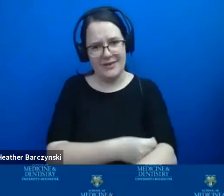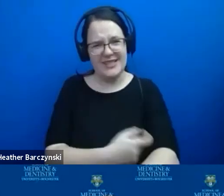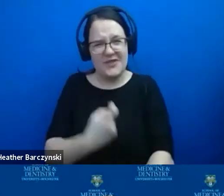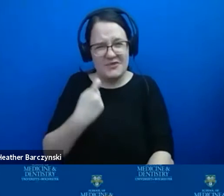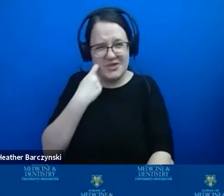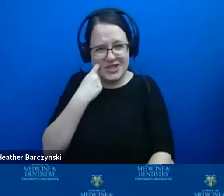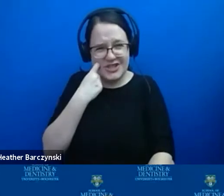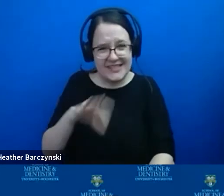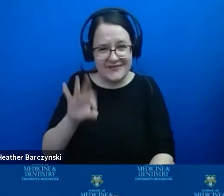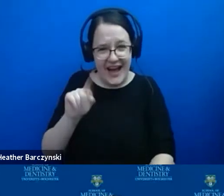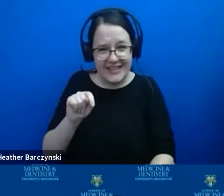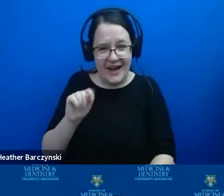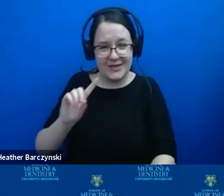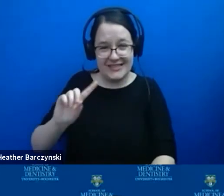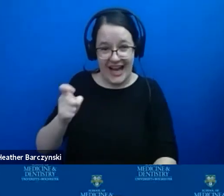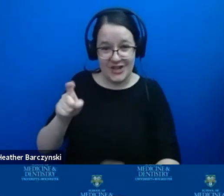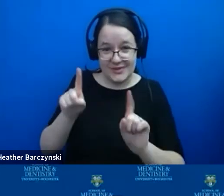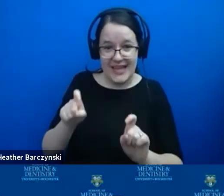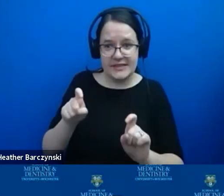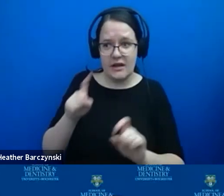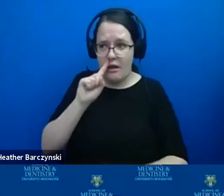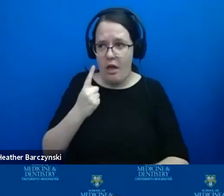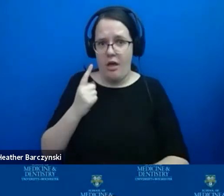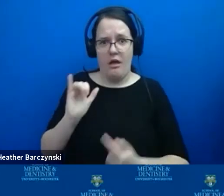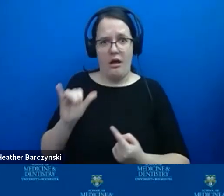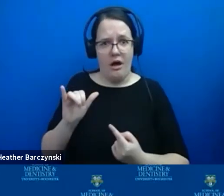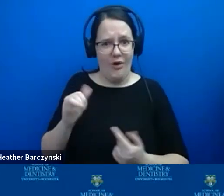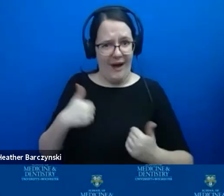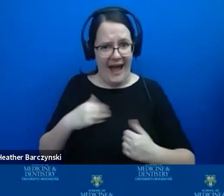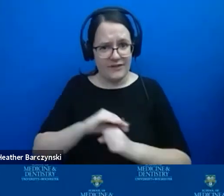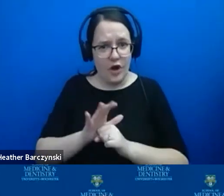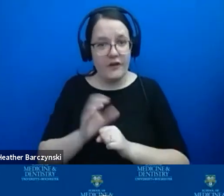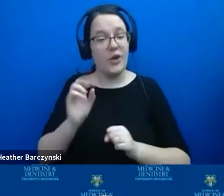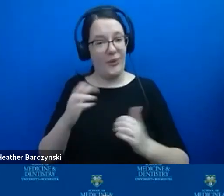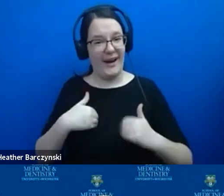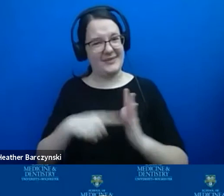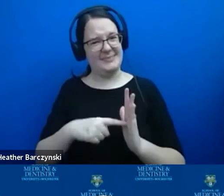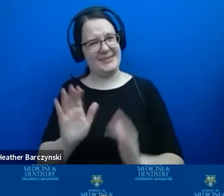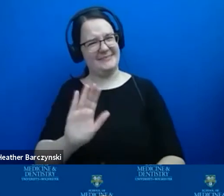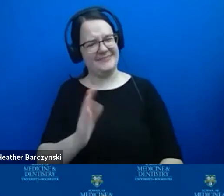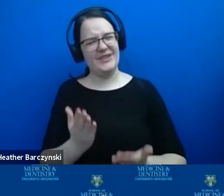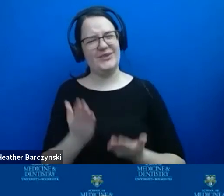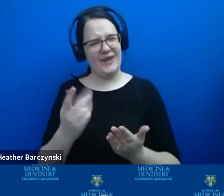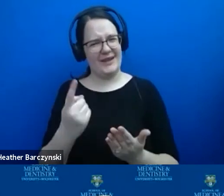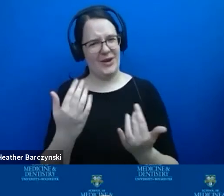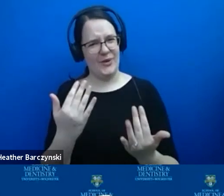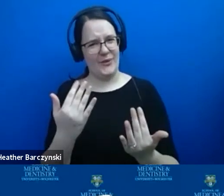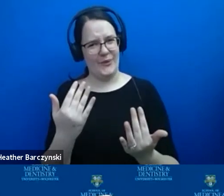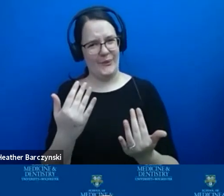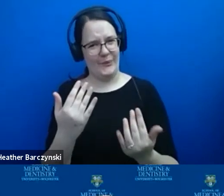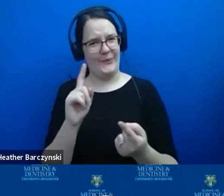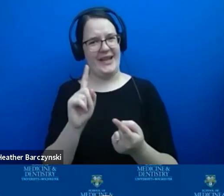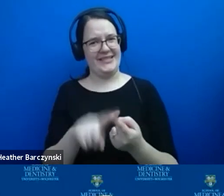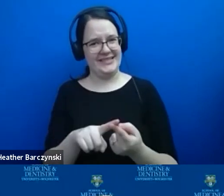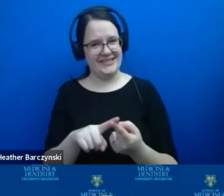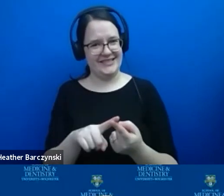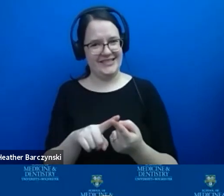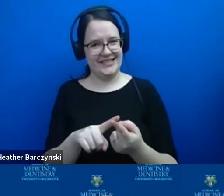a test or you are symptomatic it's recommended that you wait until you're out of the isolation